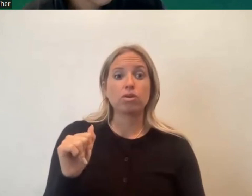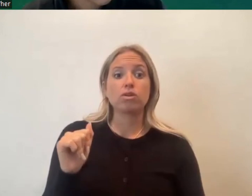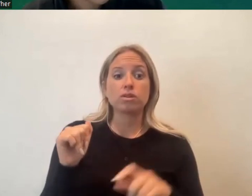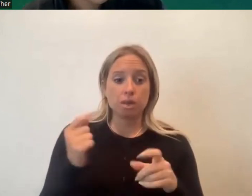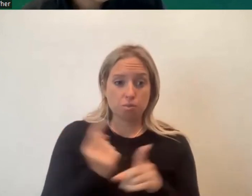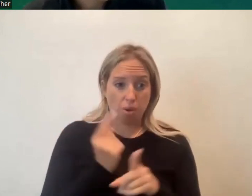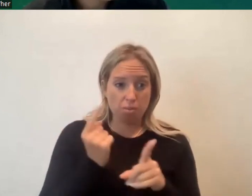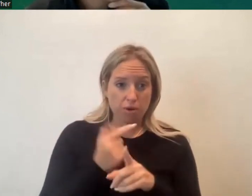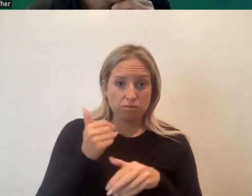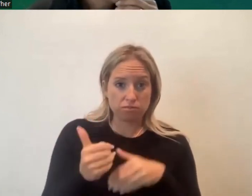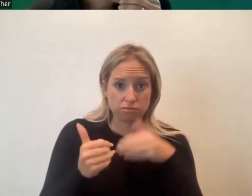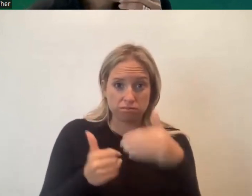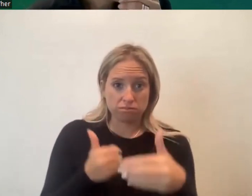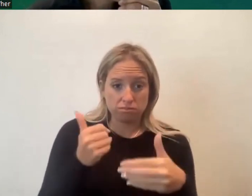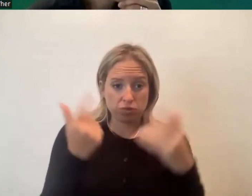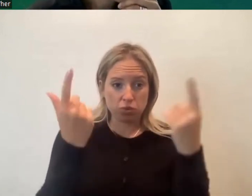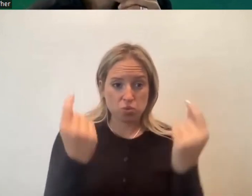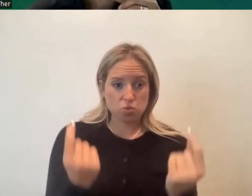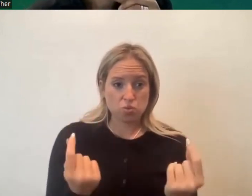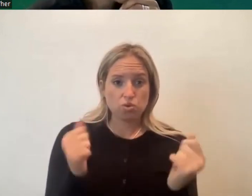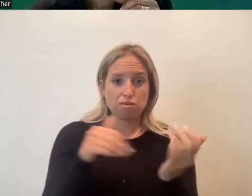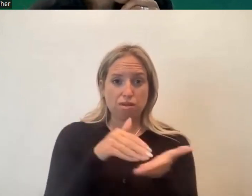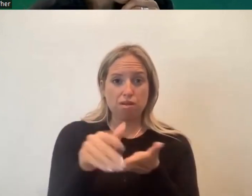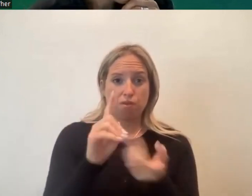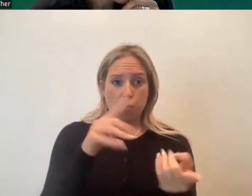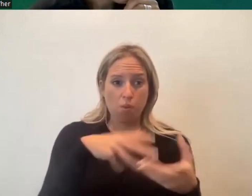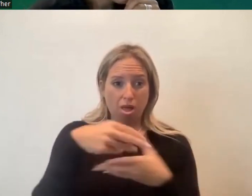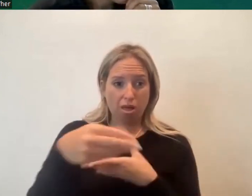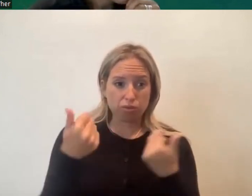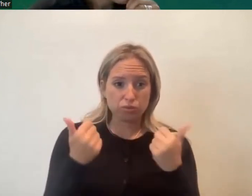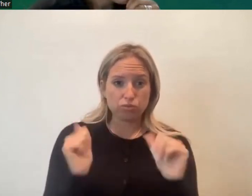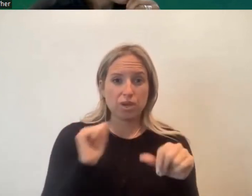can oftentimes go out and try to work.